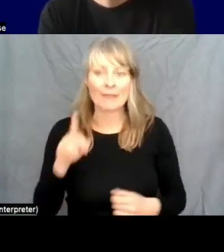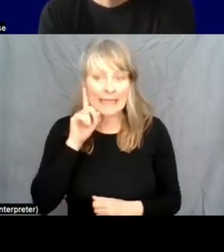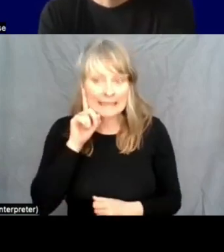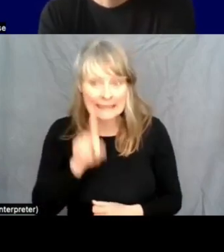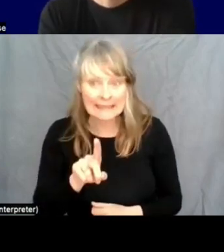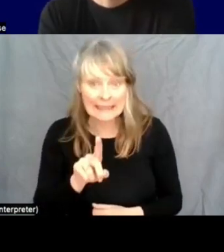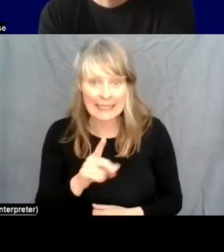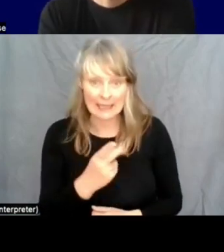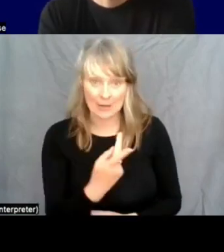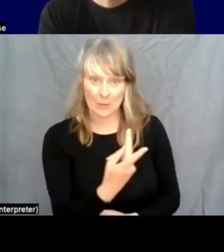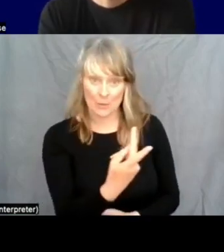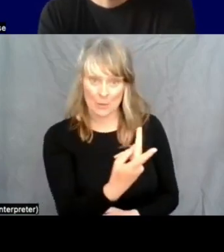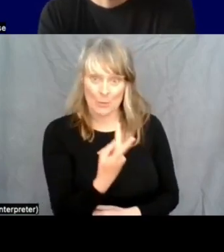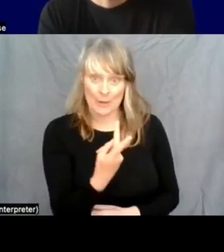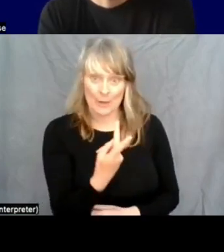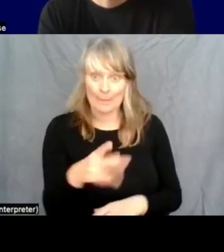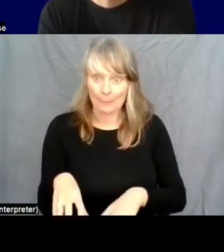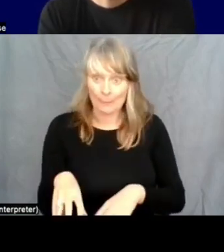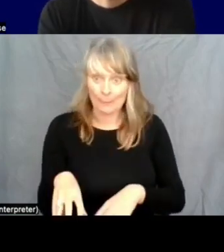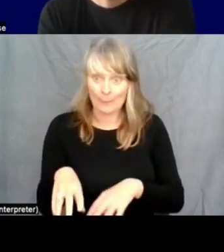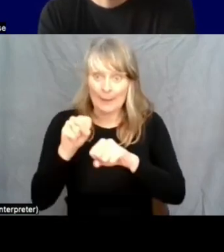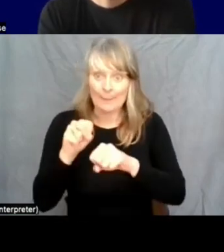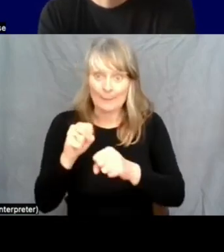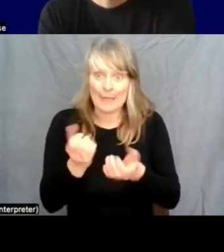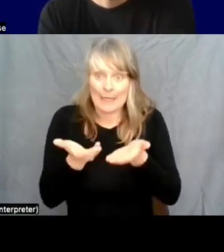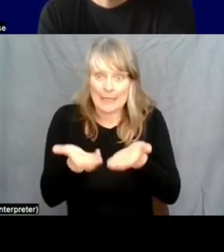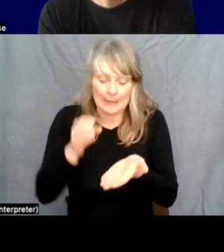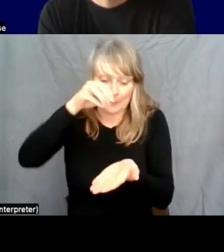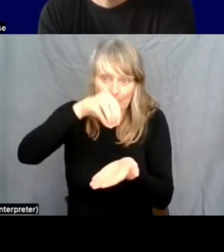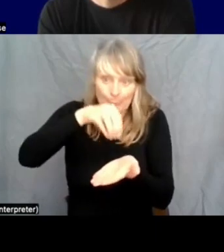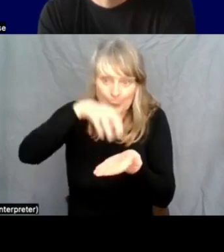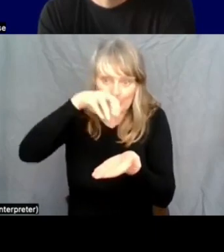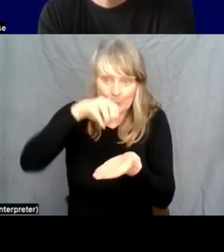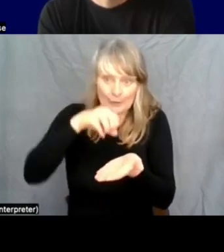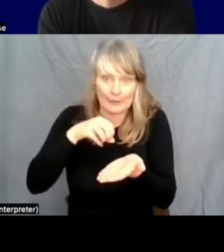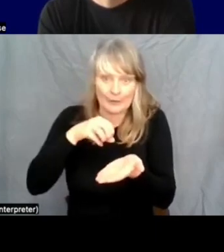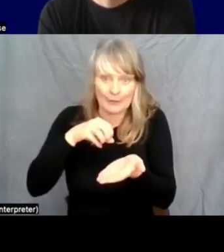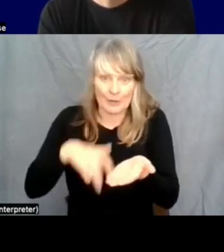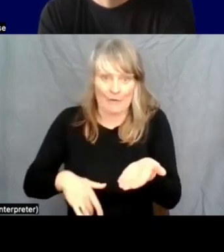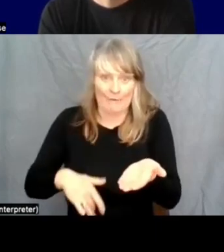we picked up the crabs, you held them in your hand, you felt them, and she says they went up my